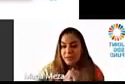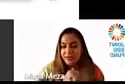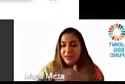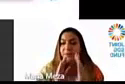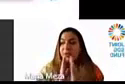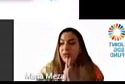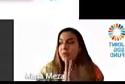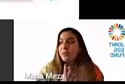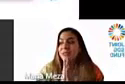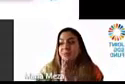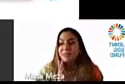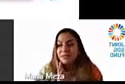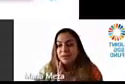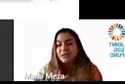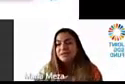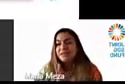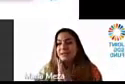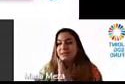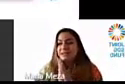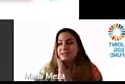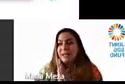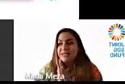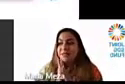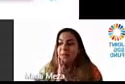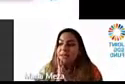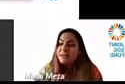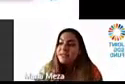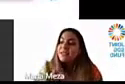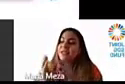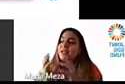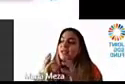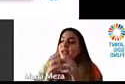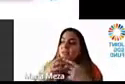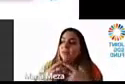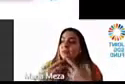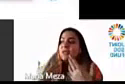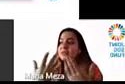can support them Those are the initiatives that are shortlisted And this is